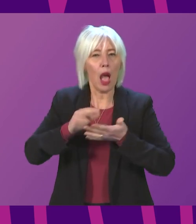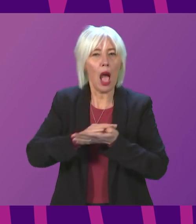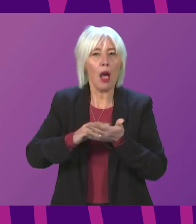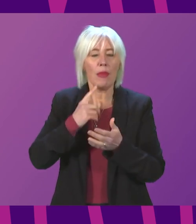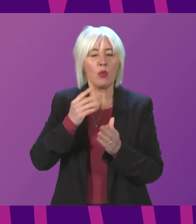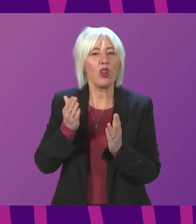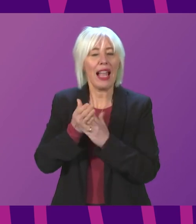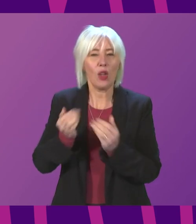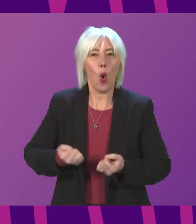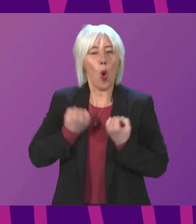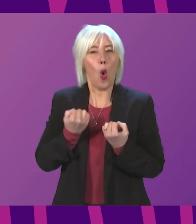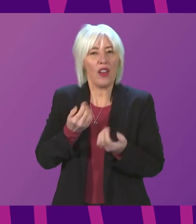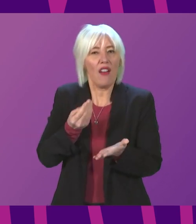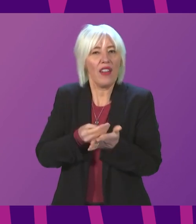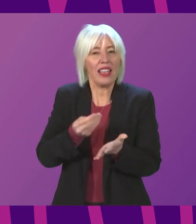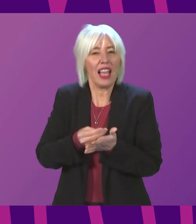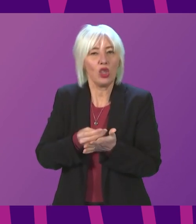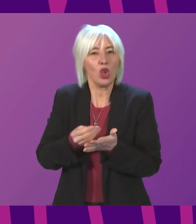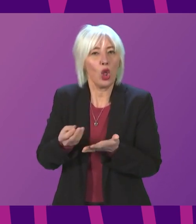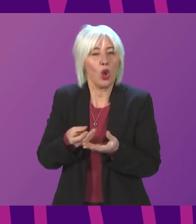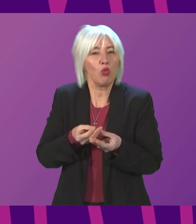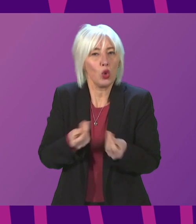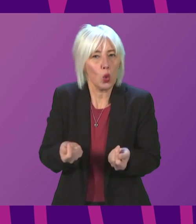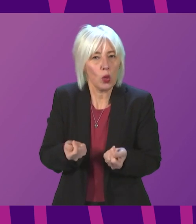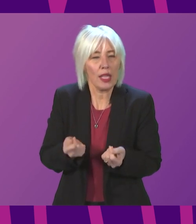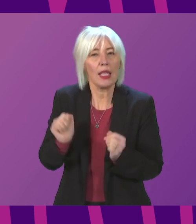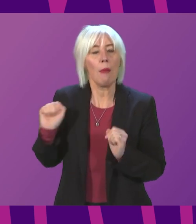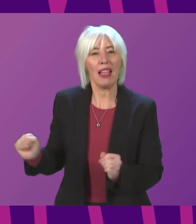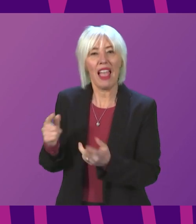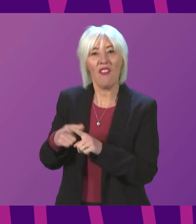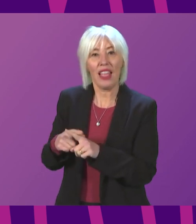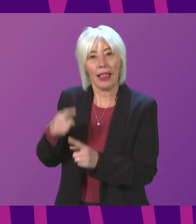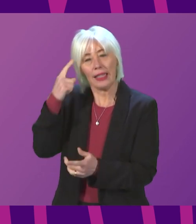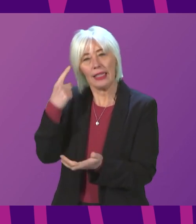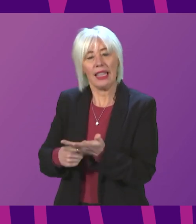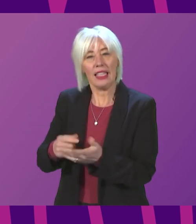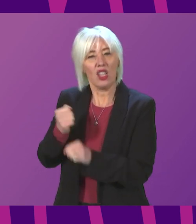resources only if the UK Government decides that England needs financial help, what indication